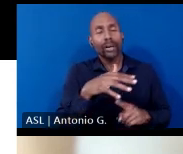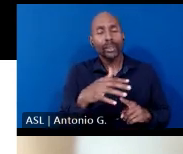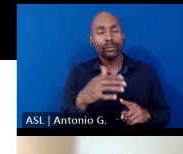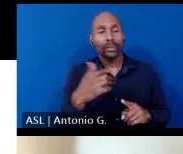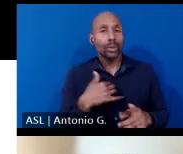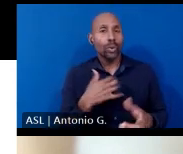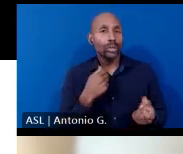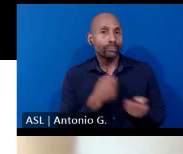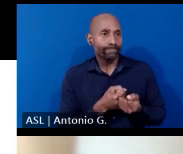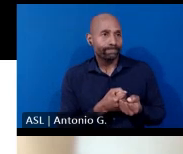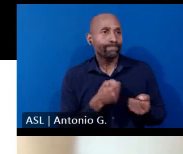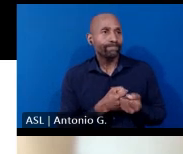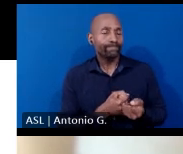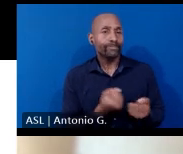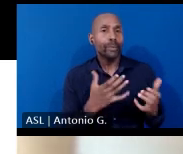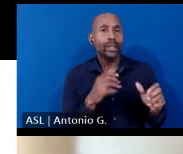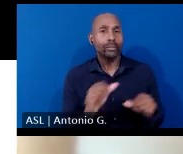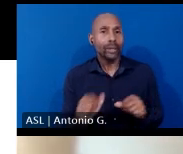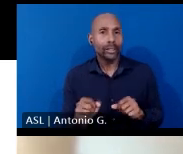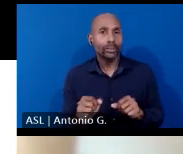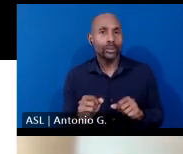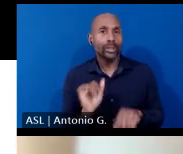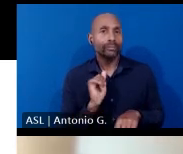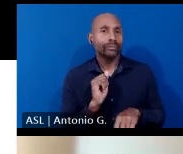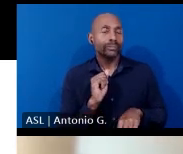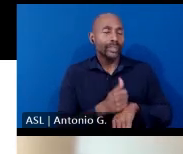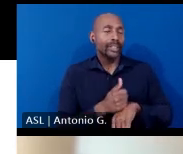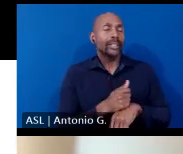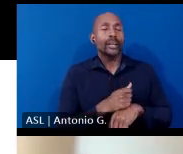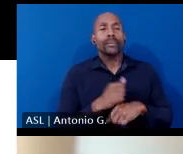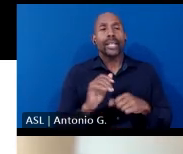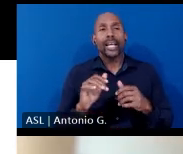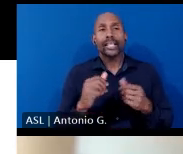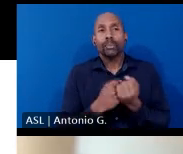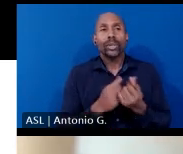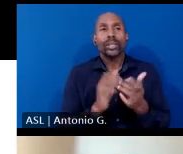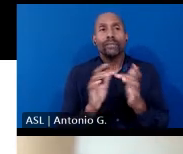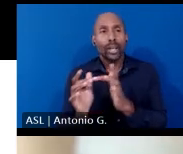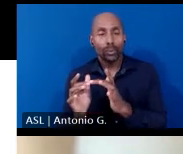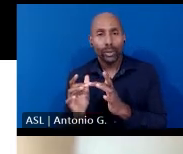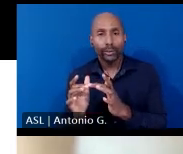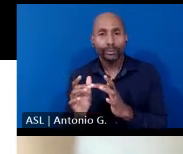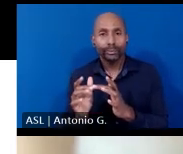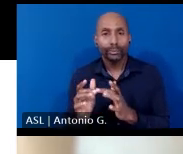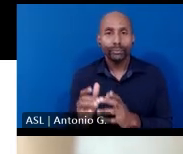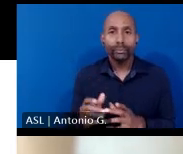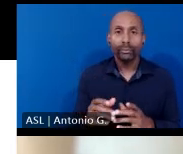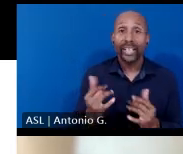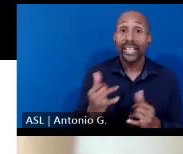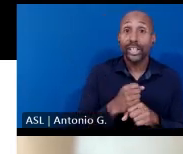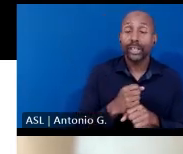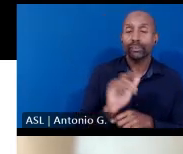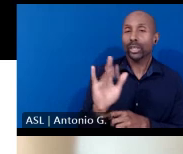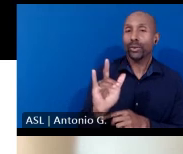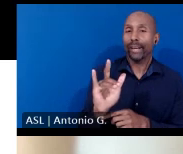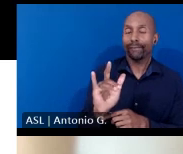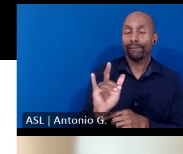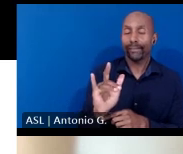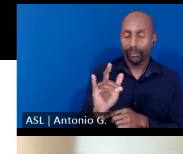that supportive network of just, you know, in this year, it's 25 teachers, but make sure that they, as everybody has pointed